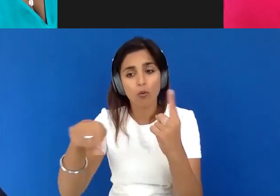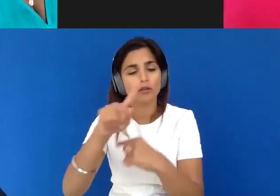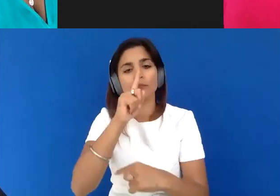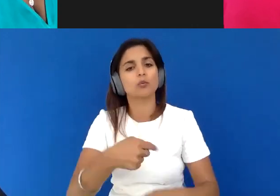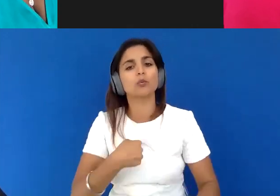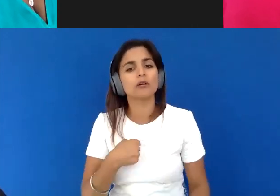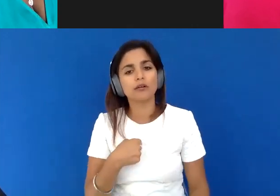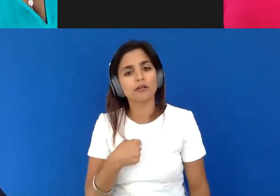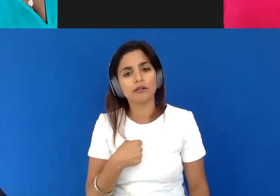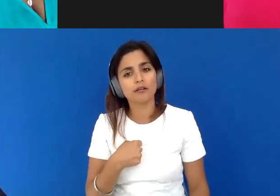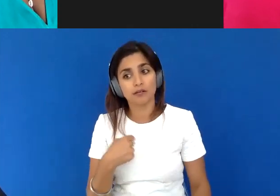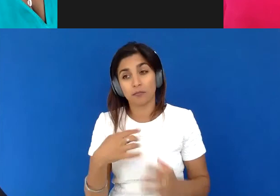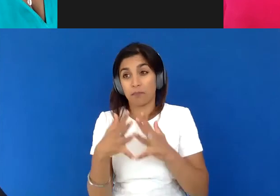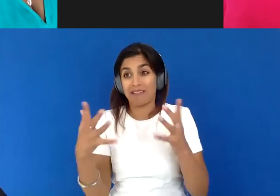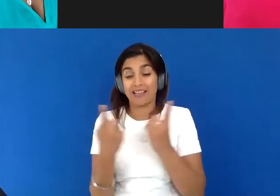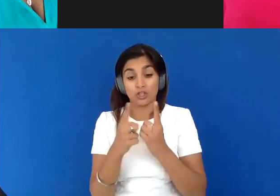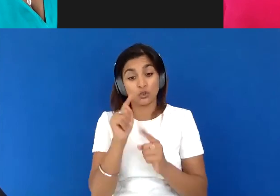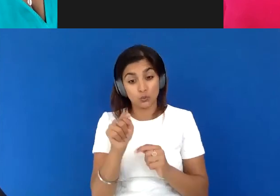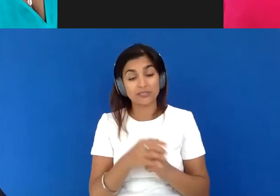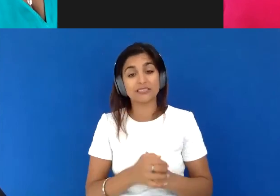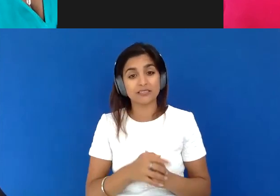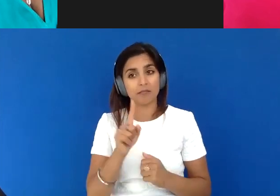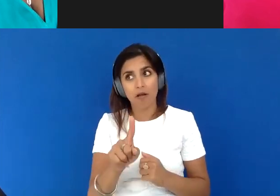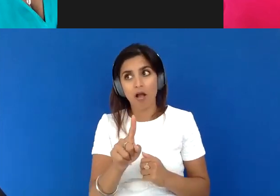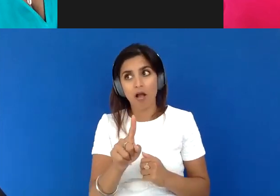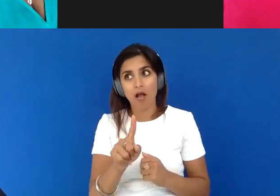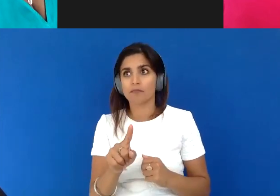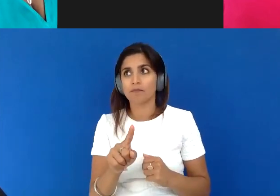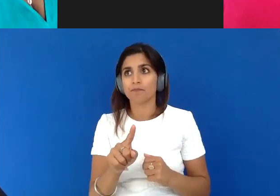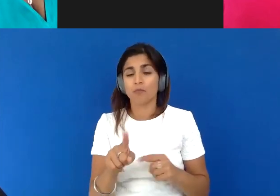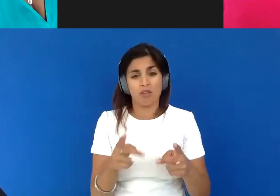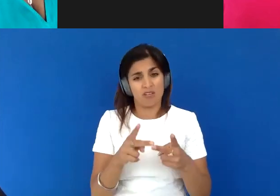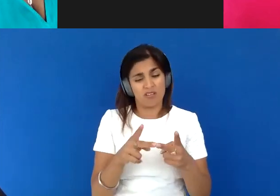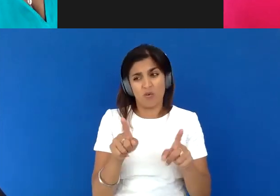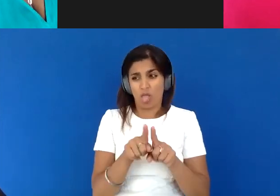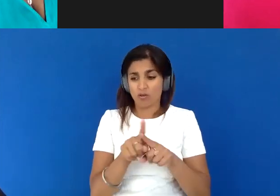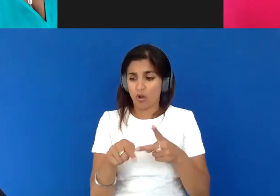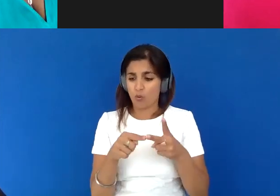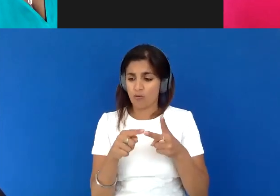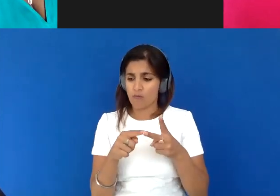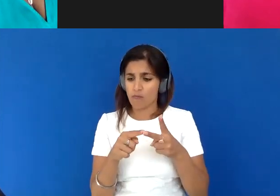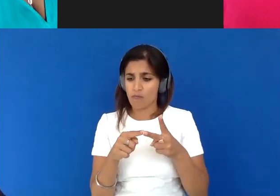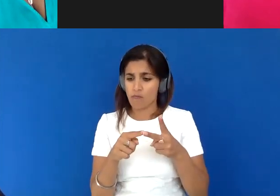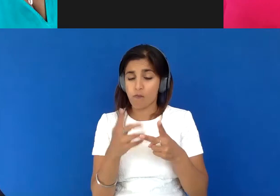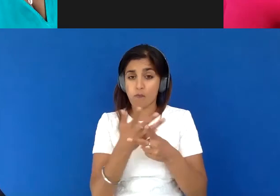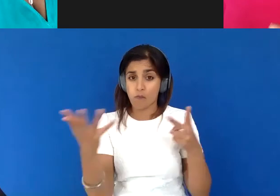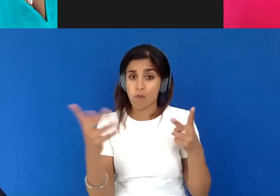issues but the second one is that actually there is as much ableism, not as